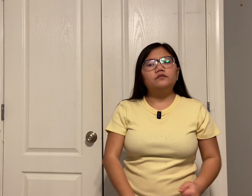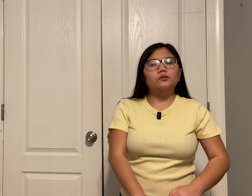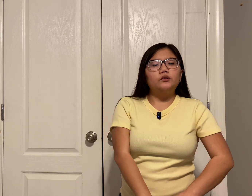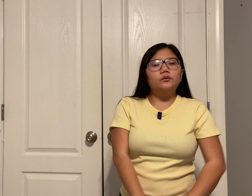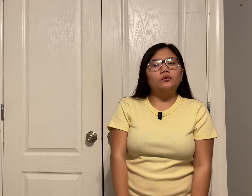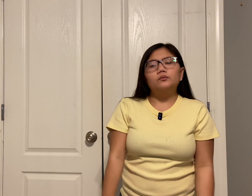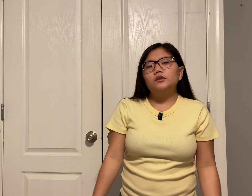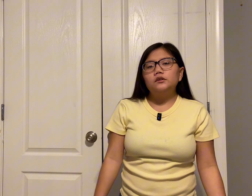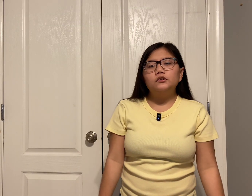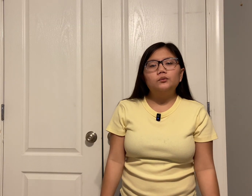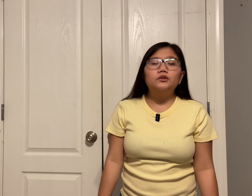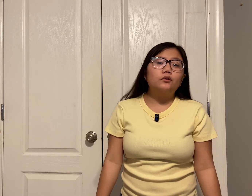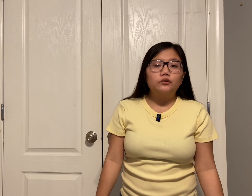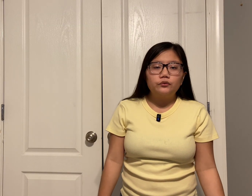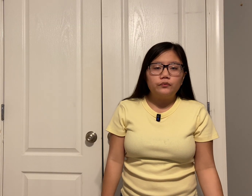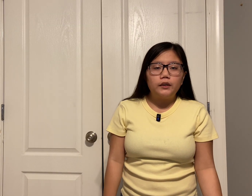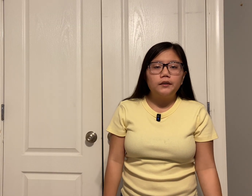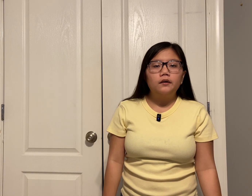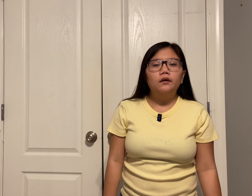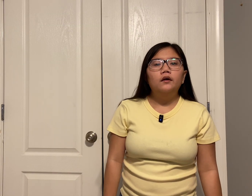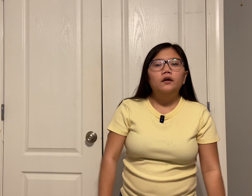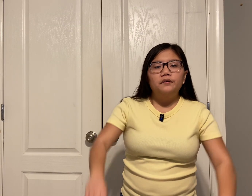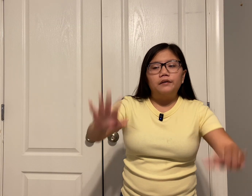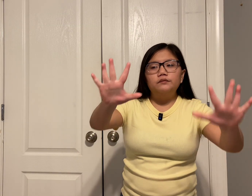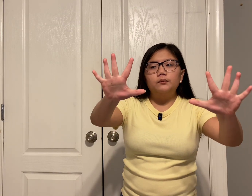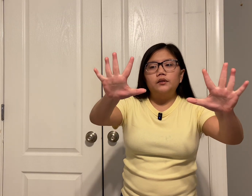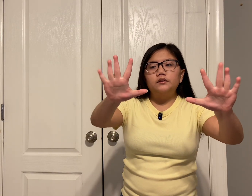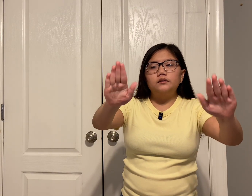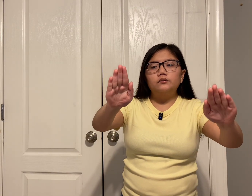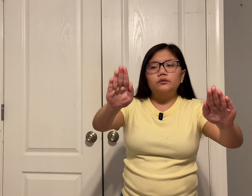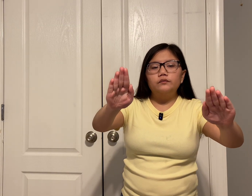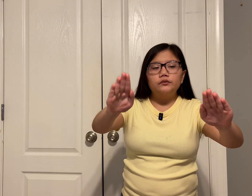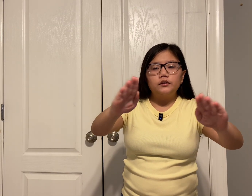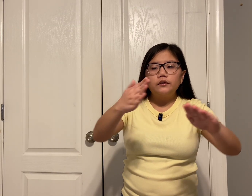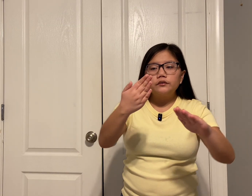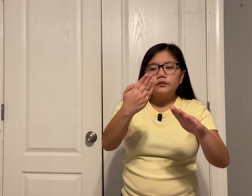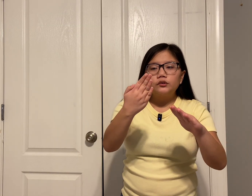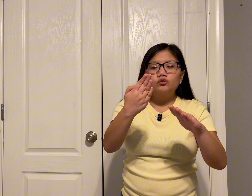or if you wanna go a little more English which is also fine, five on both hands, close all your fingers together.